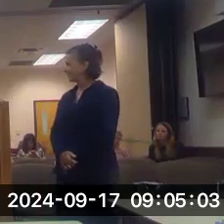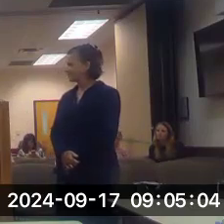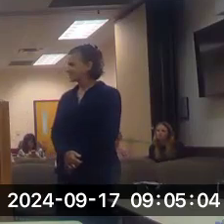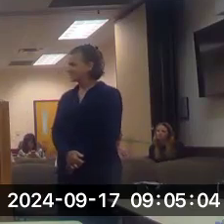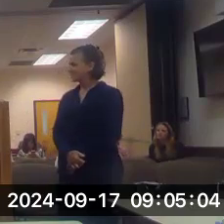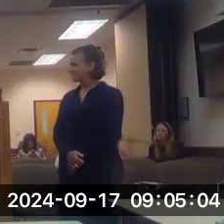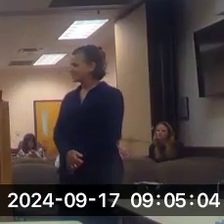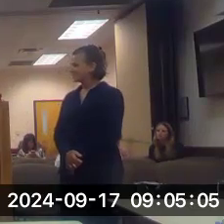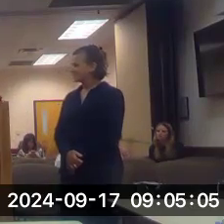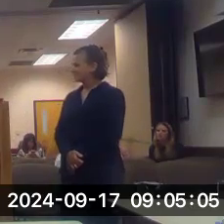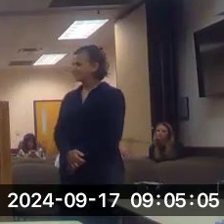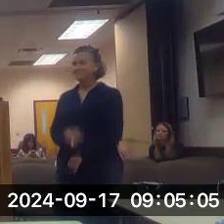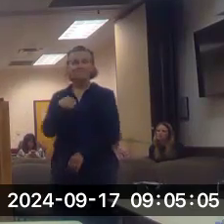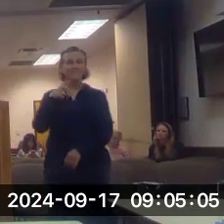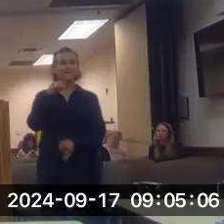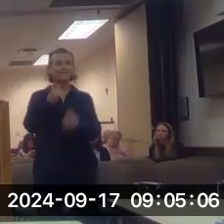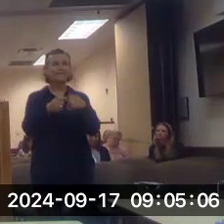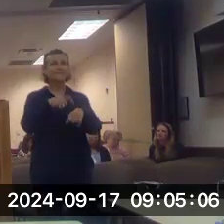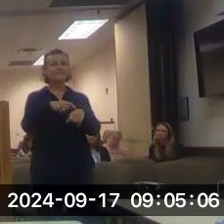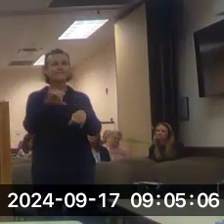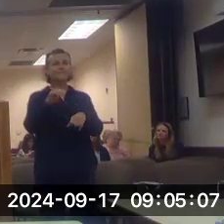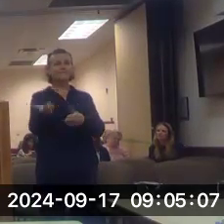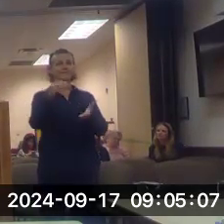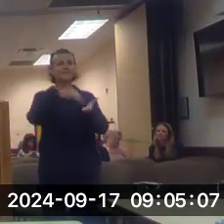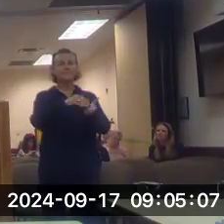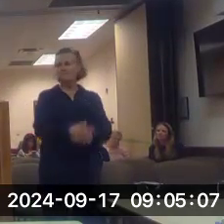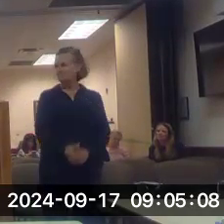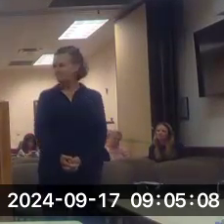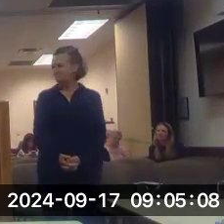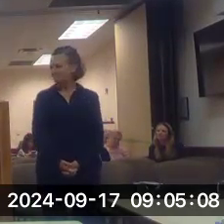Reginald Parson: last night. So Reginald Parson: and